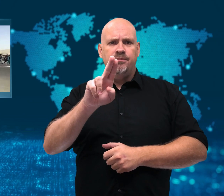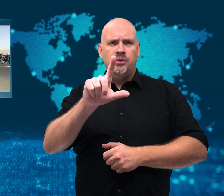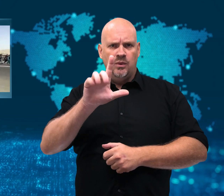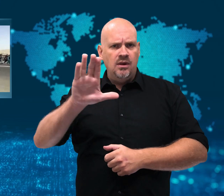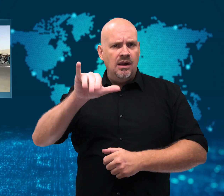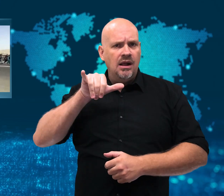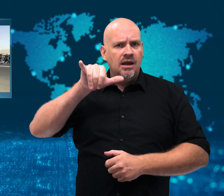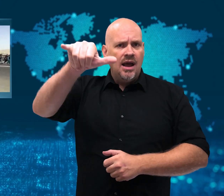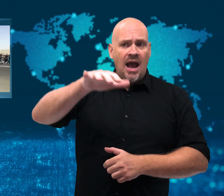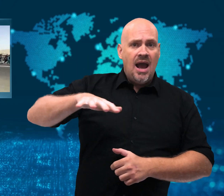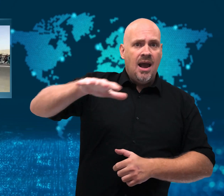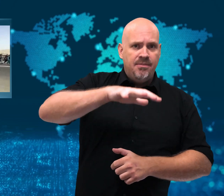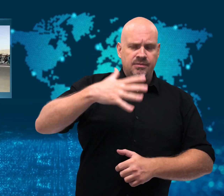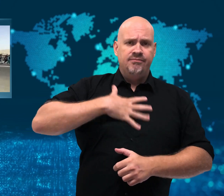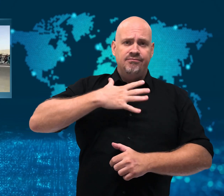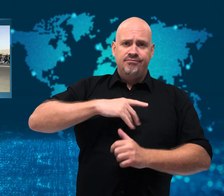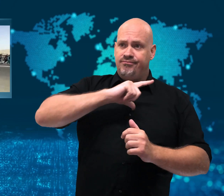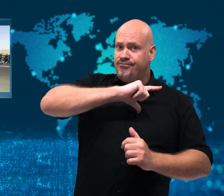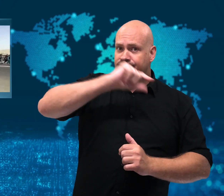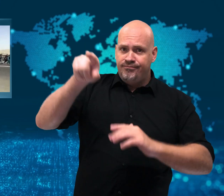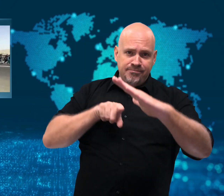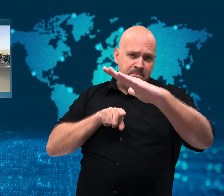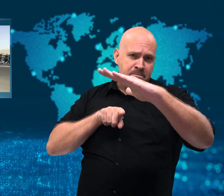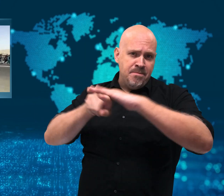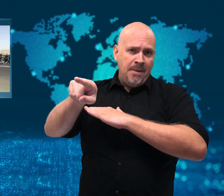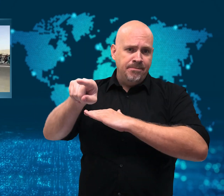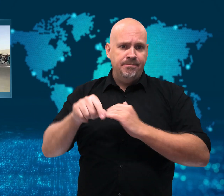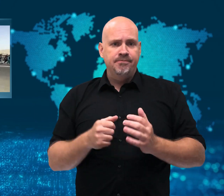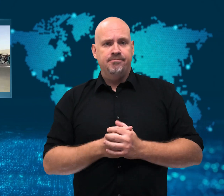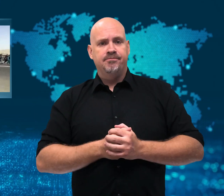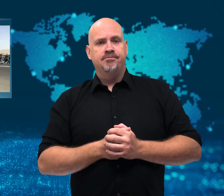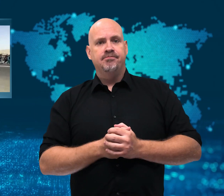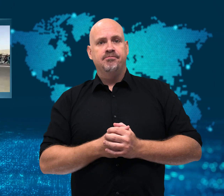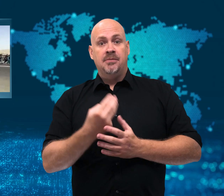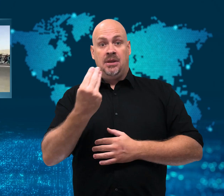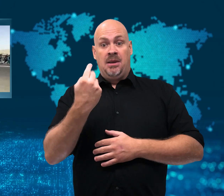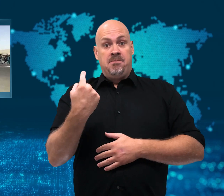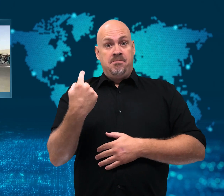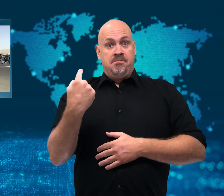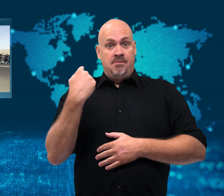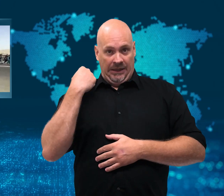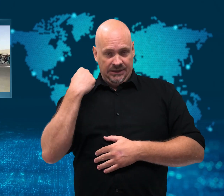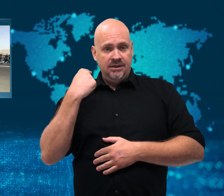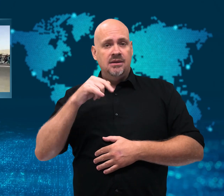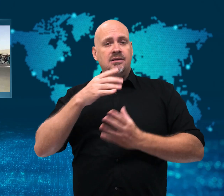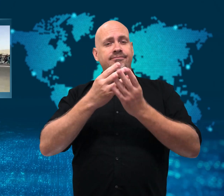On Monday, after civilian flights were cancelled,